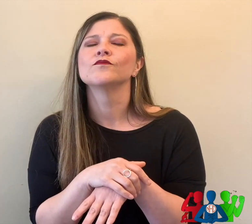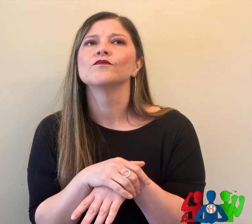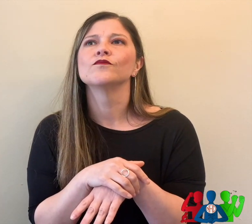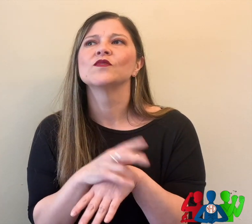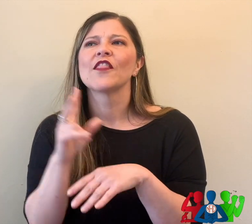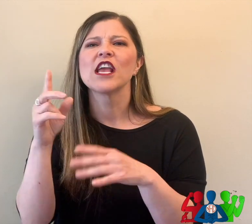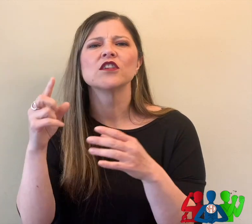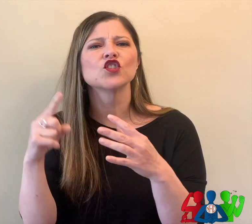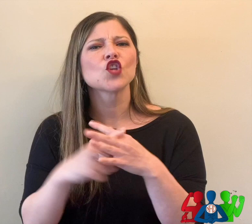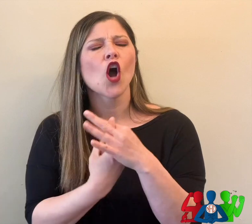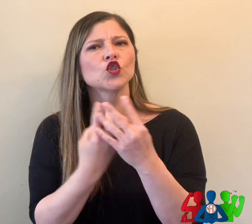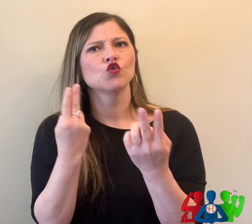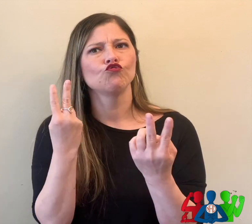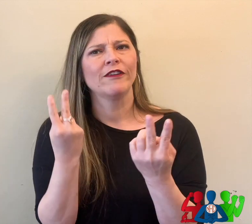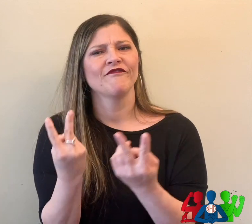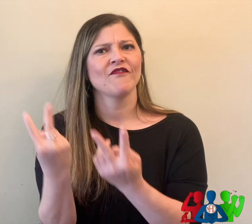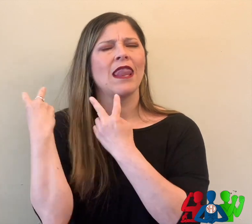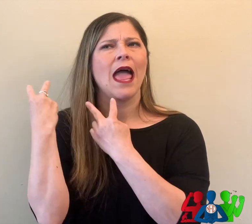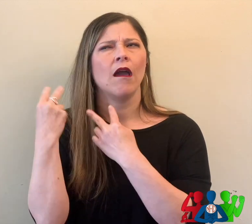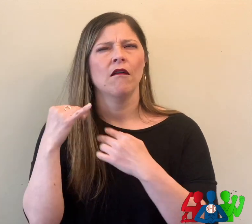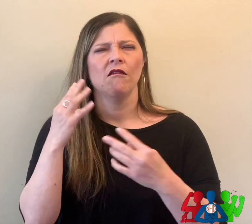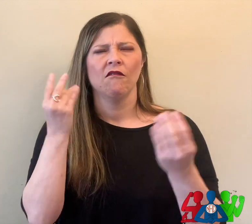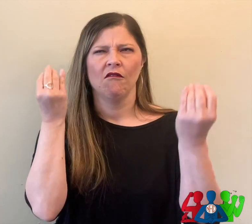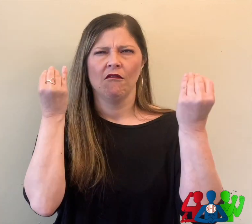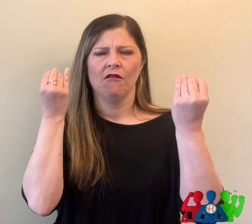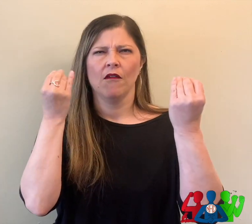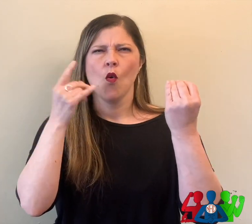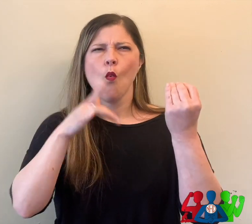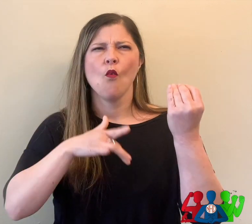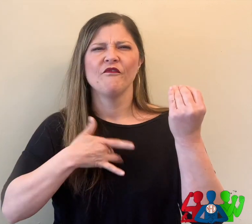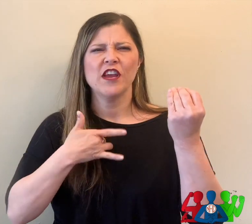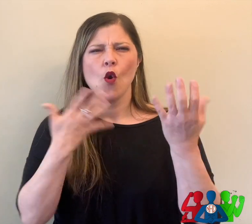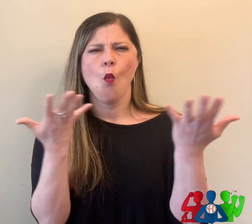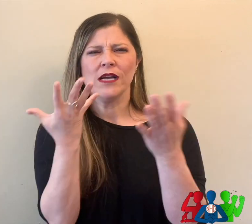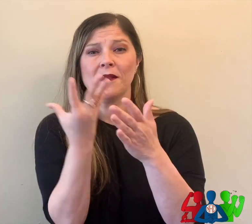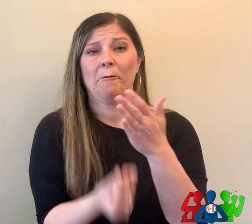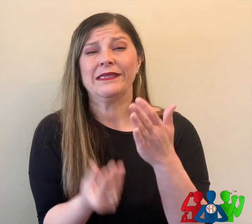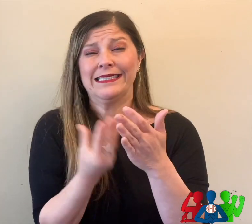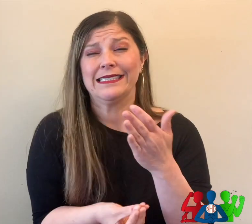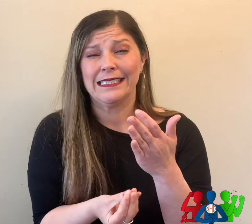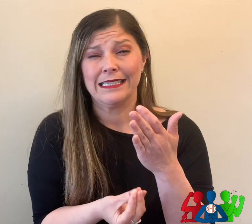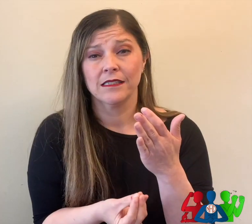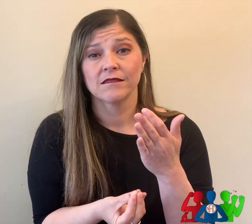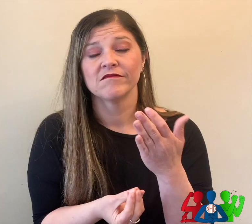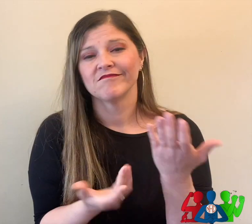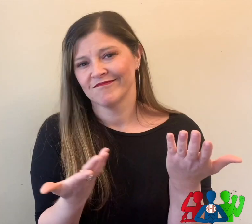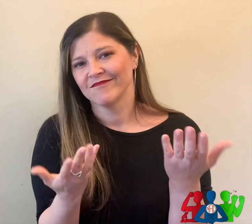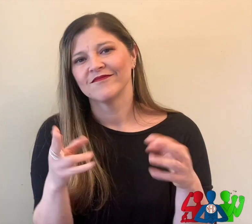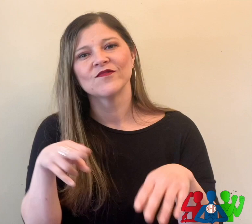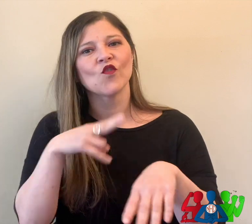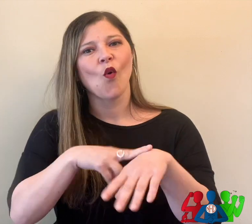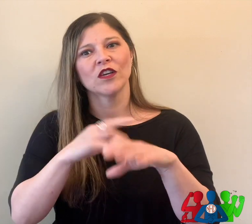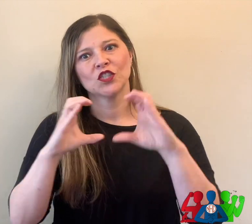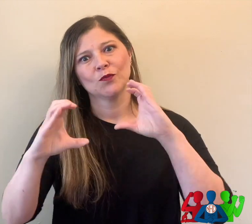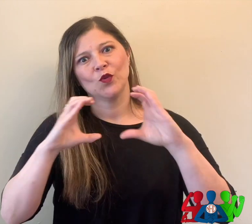breaks or times when students are at home, I ask them to reflect about what they feel is